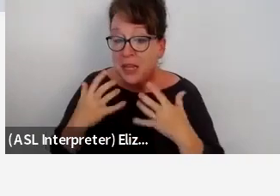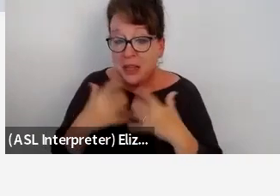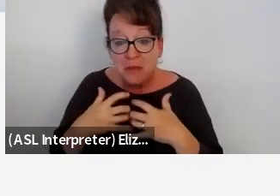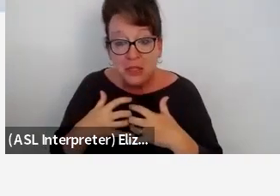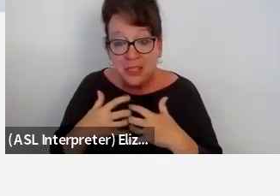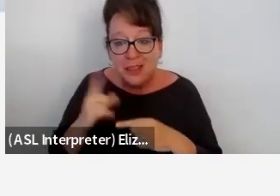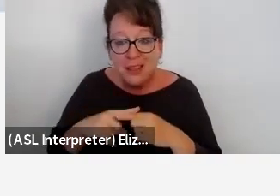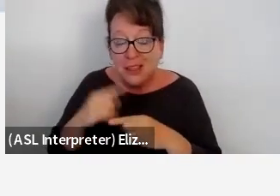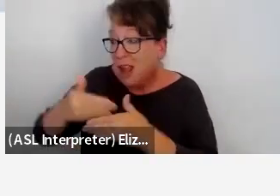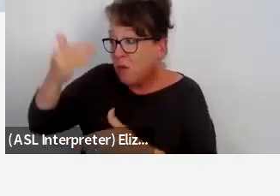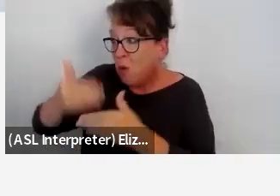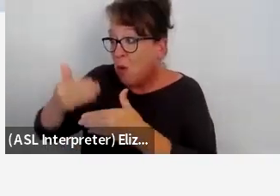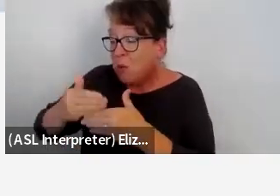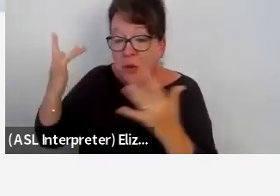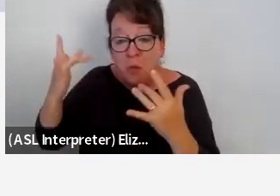I'm looking at some other questions.